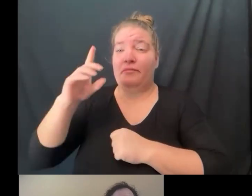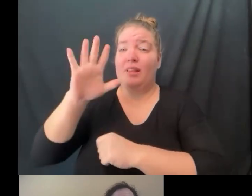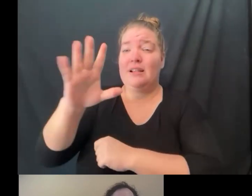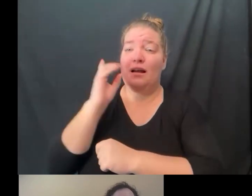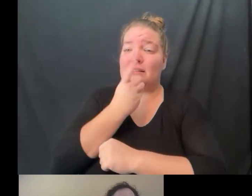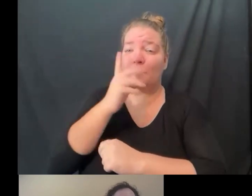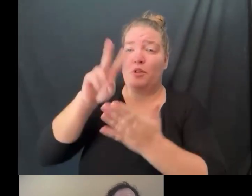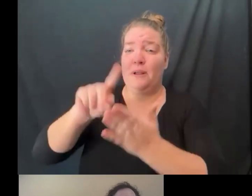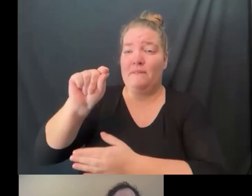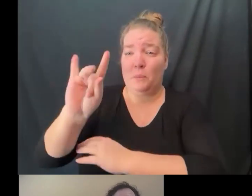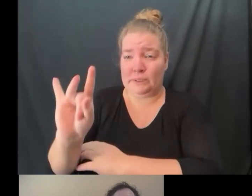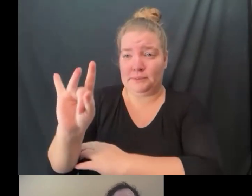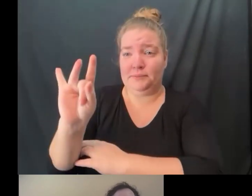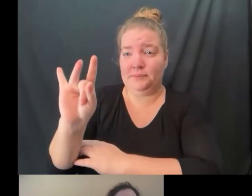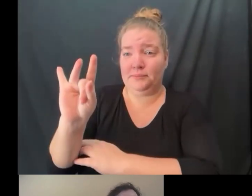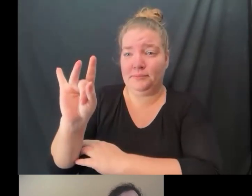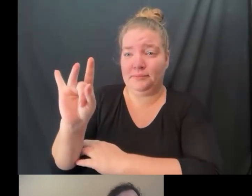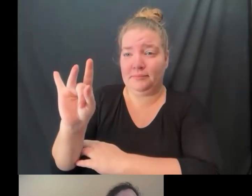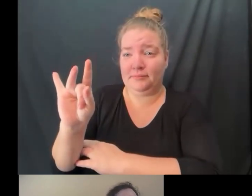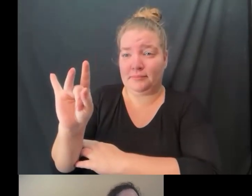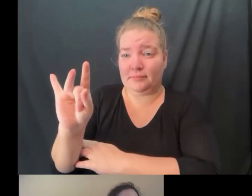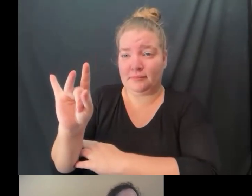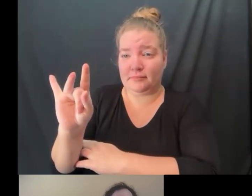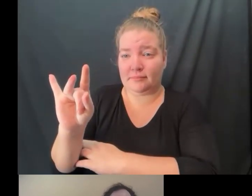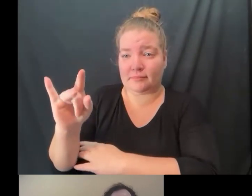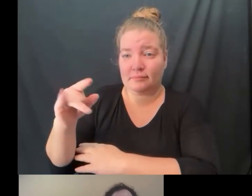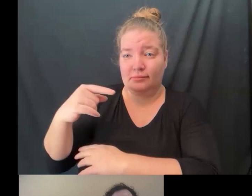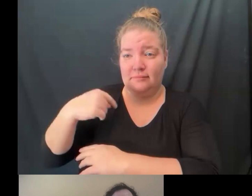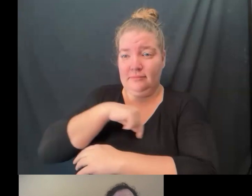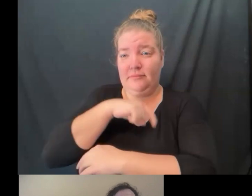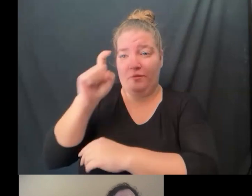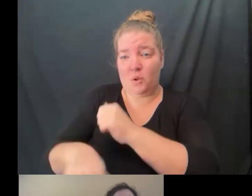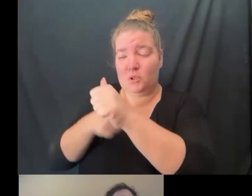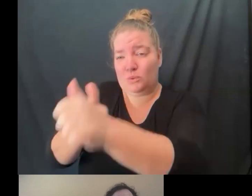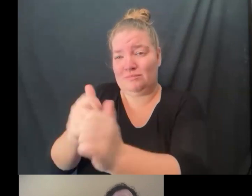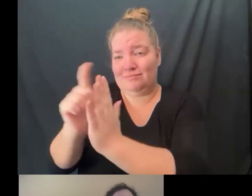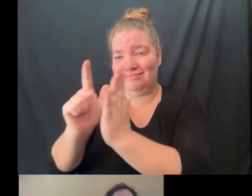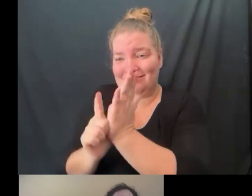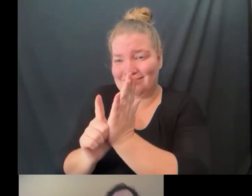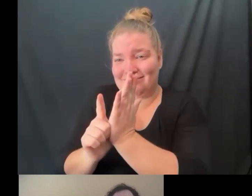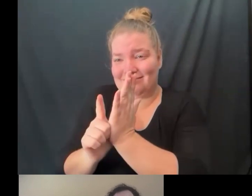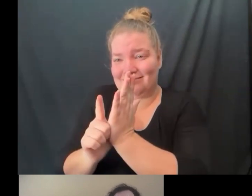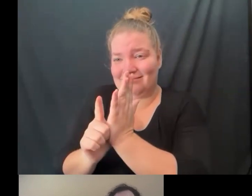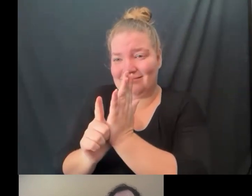before December 5, 2028, are we in the clear about not breaking the law?